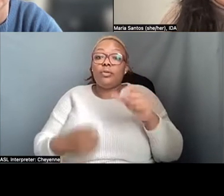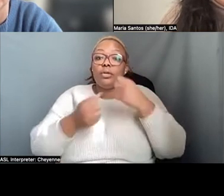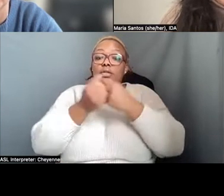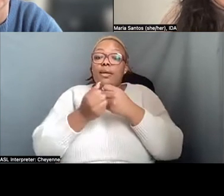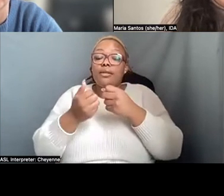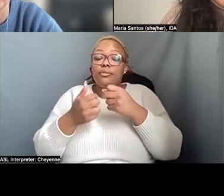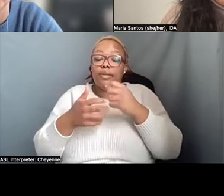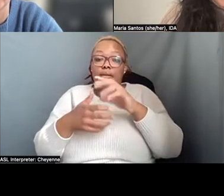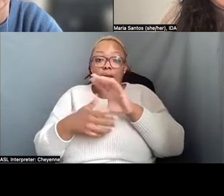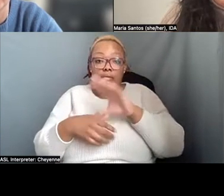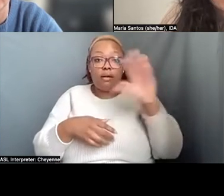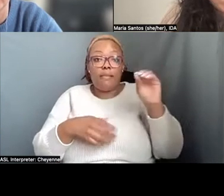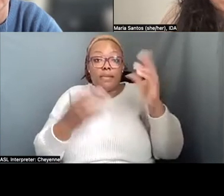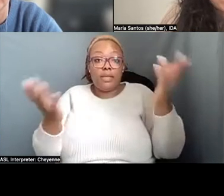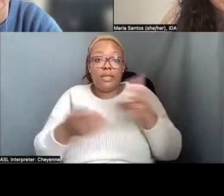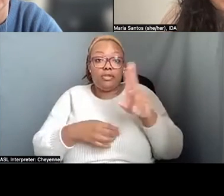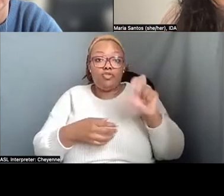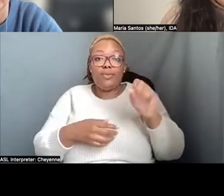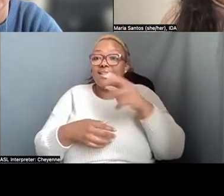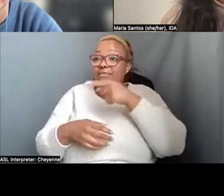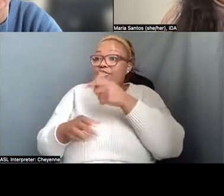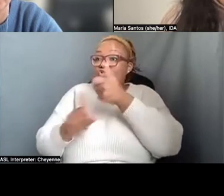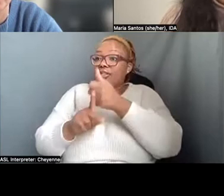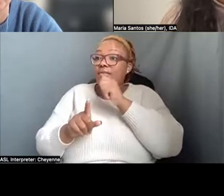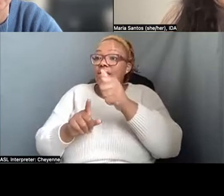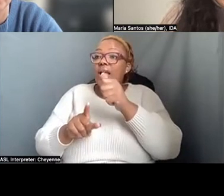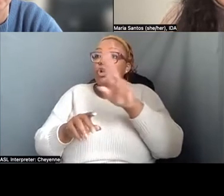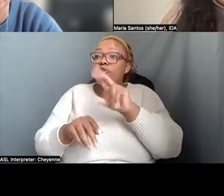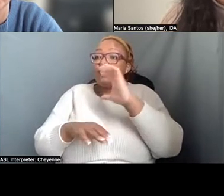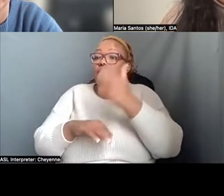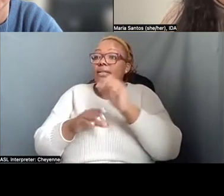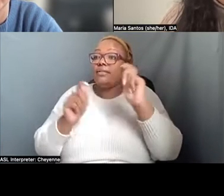you are a non-U.S. based filmmaker? So, the answer is yes.